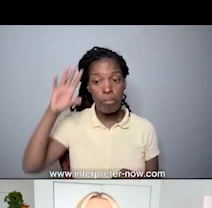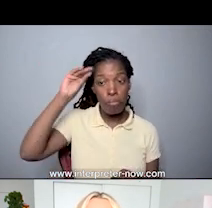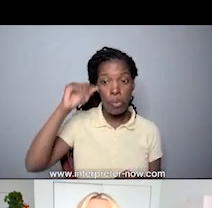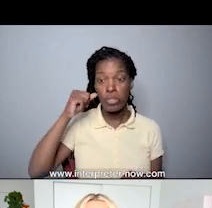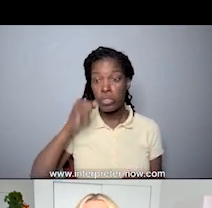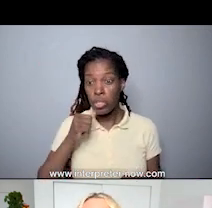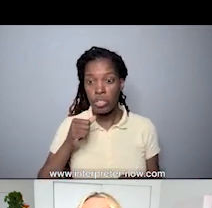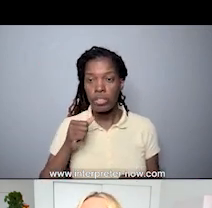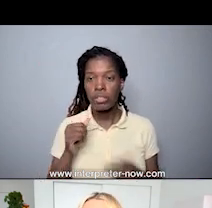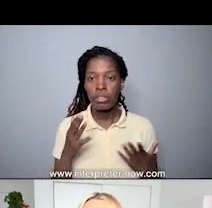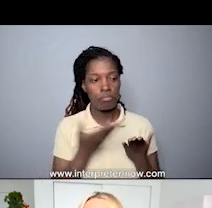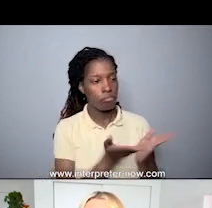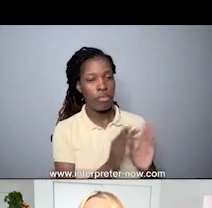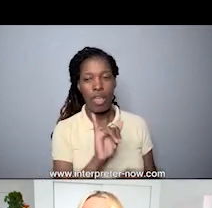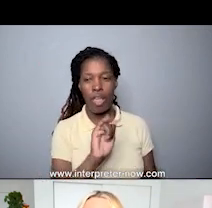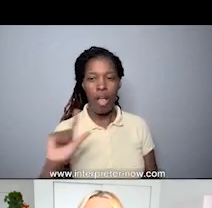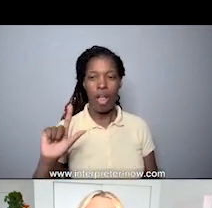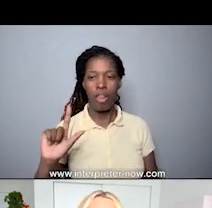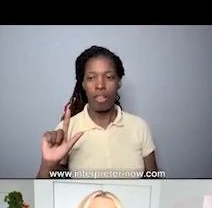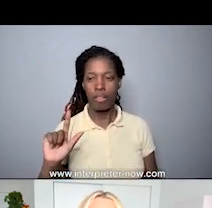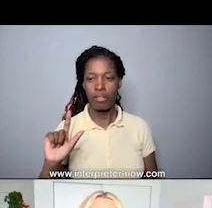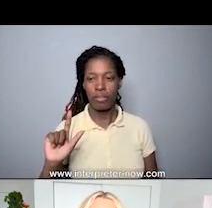Instead, try everyone, you all, y'all.